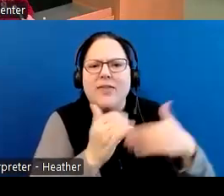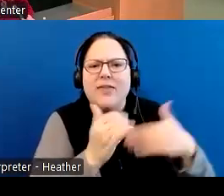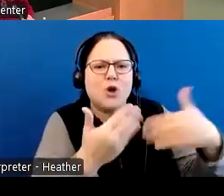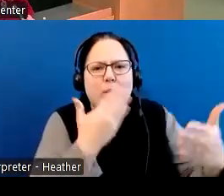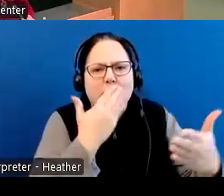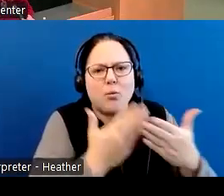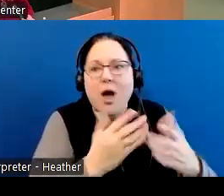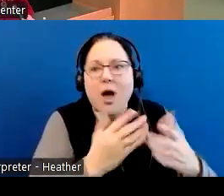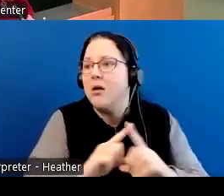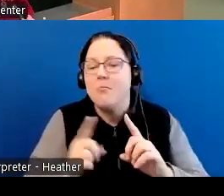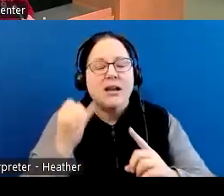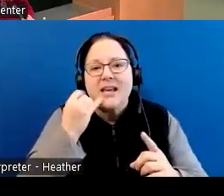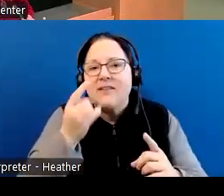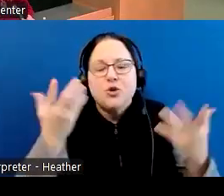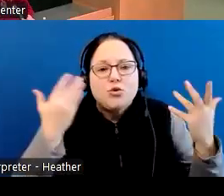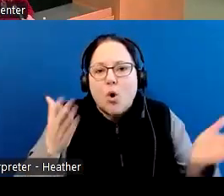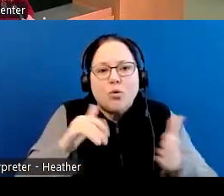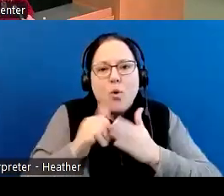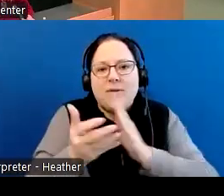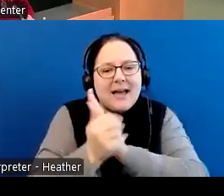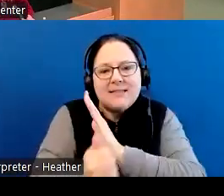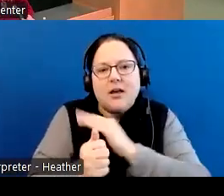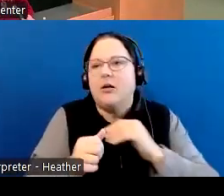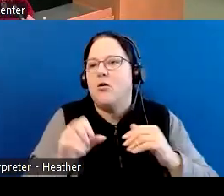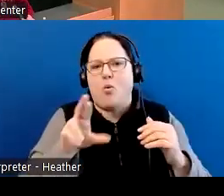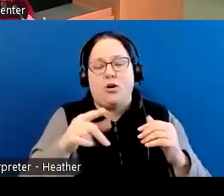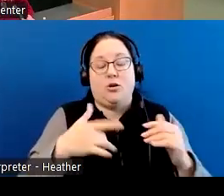you don't have those skills to begin with or if you're just so overwhelmed by too many targeting